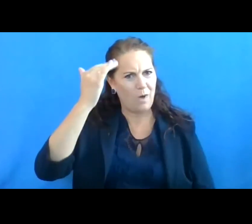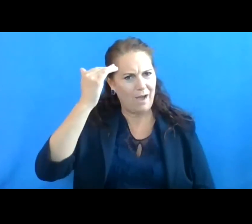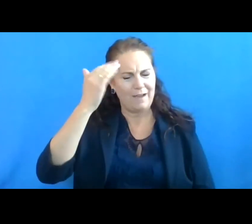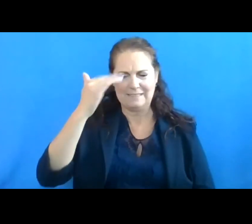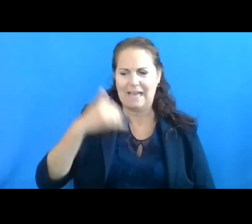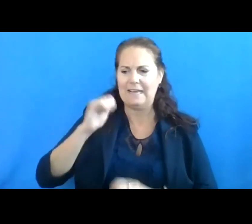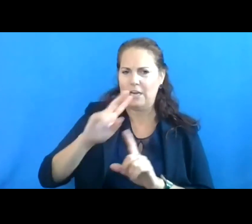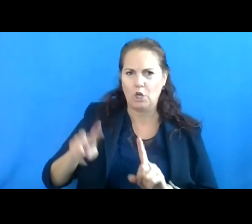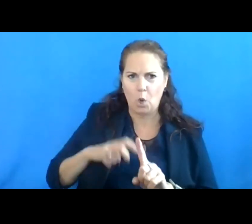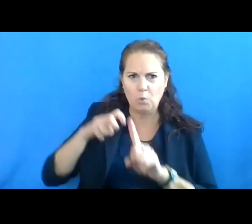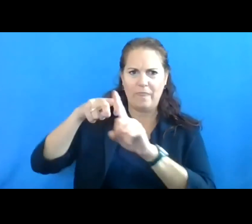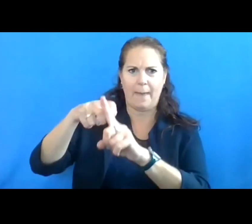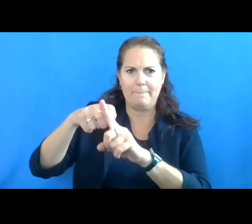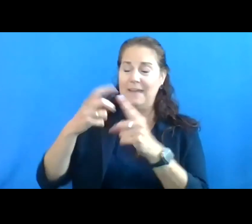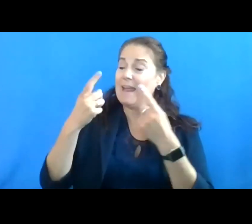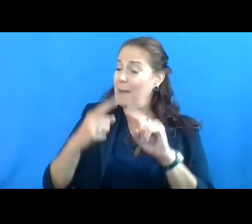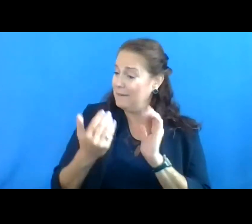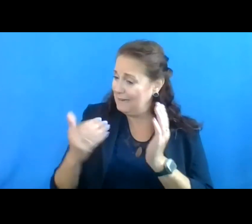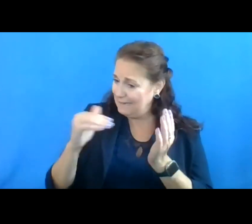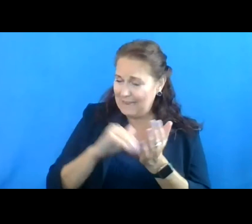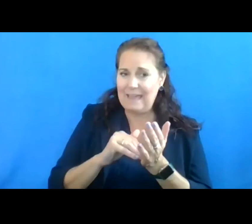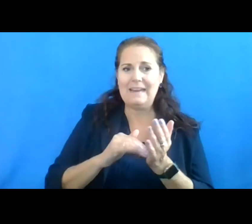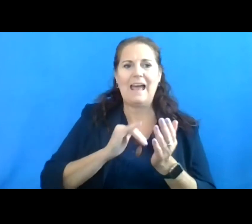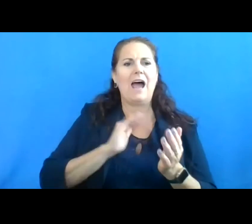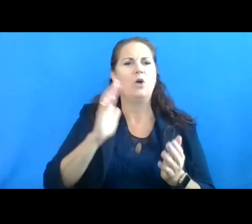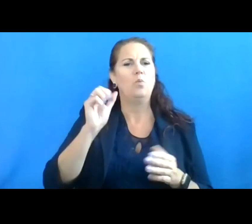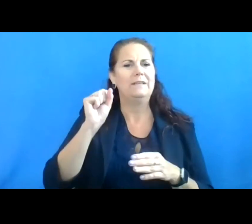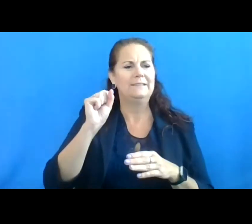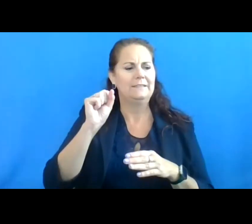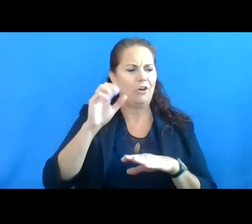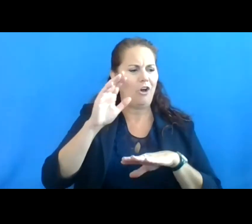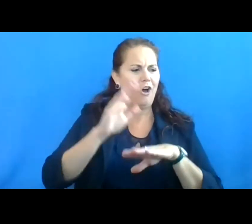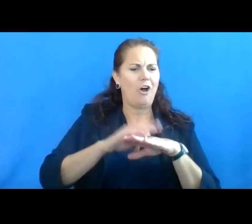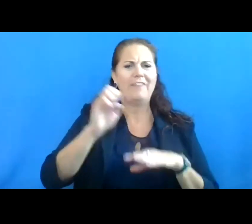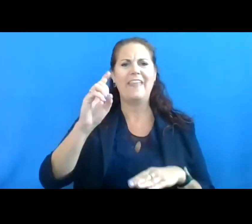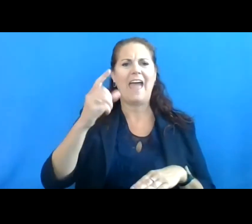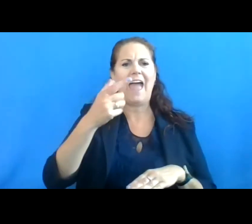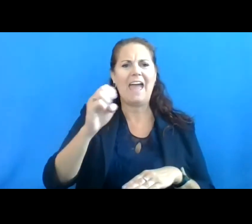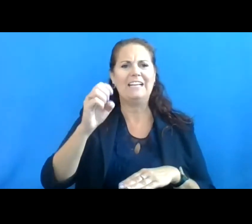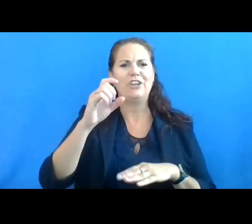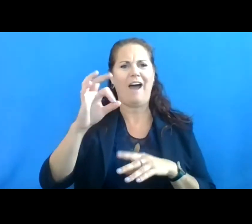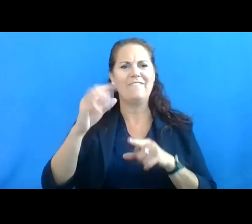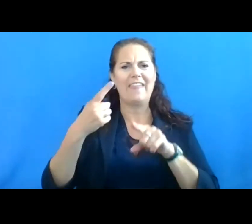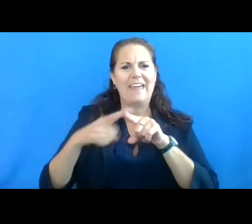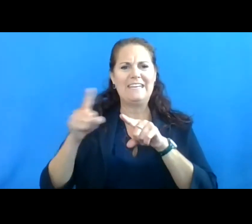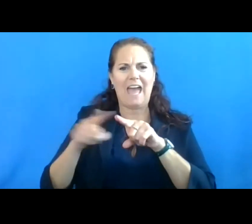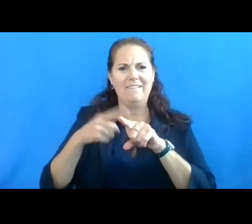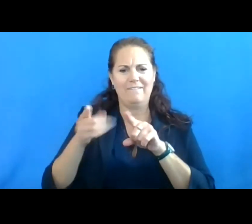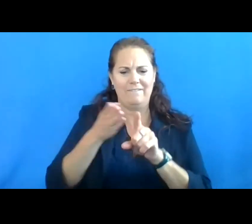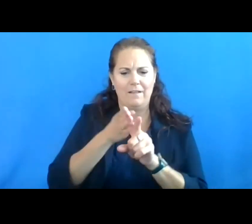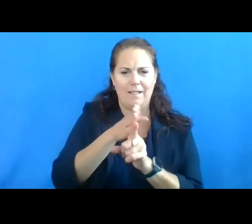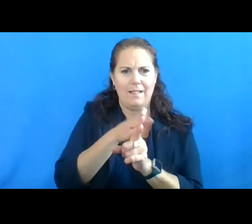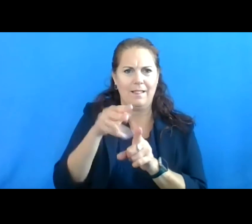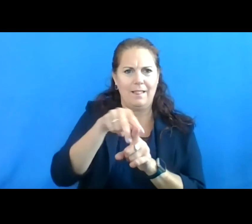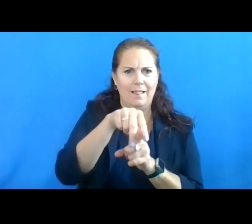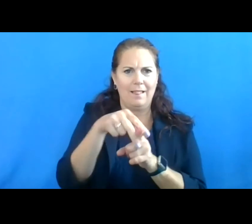It happened again when I was on this edge of the knife of life and death, an insanity